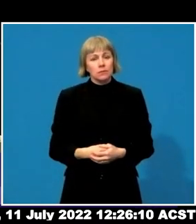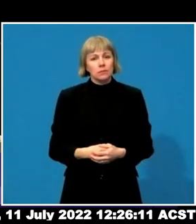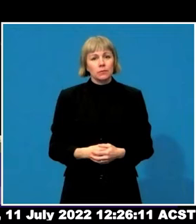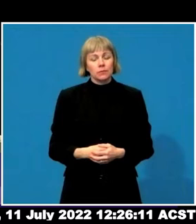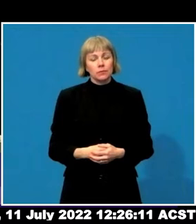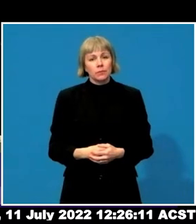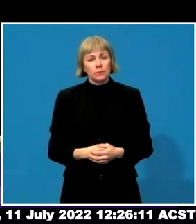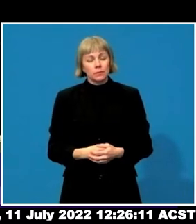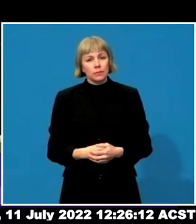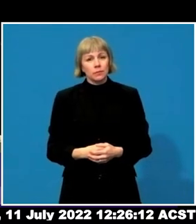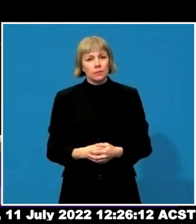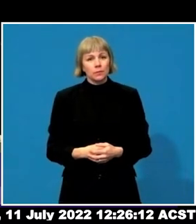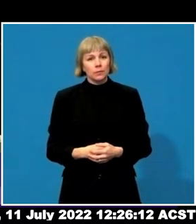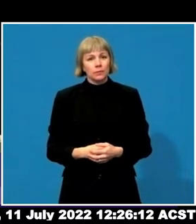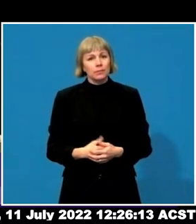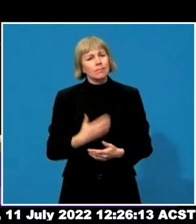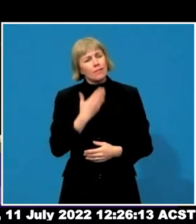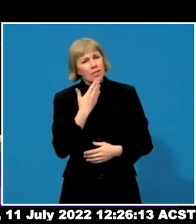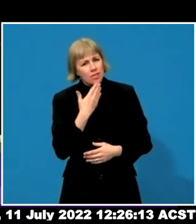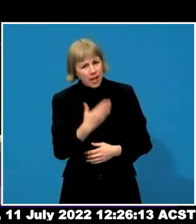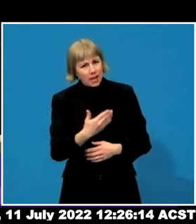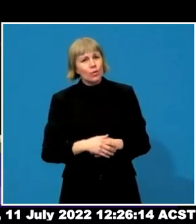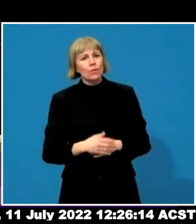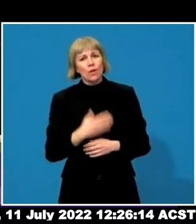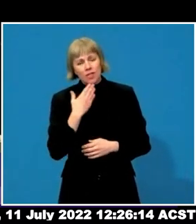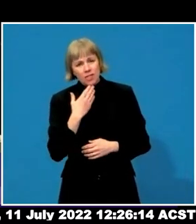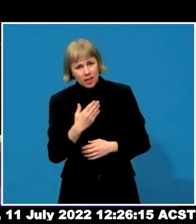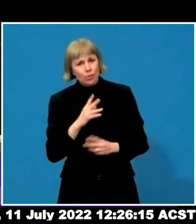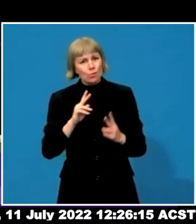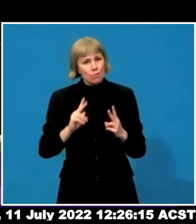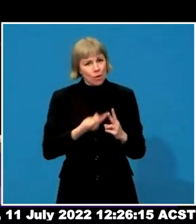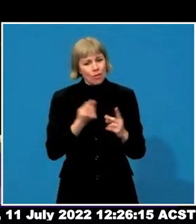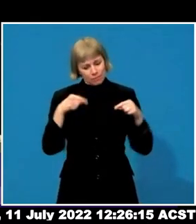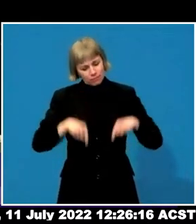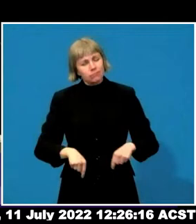No. Thank you, Daisy. Thank you, Joziah. Thank you, Chair. CHAIR: Thank you very much.